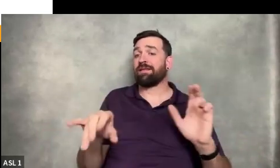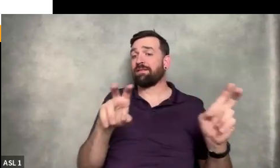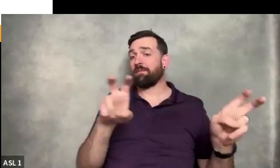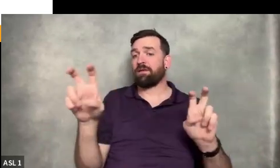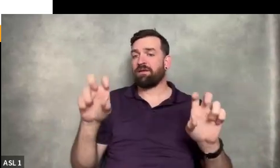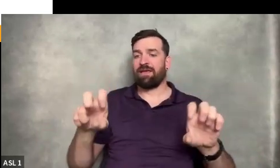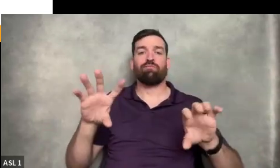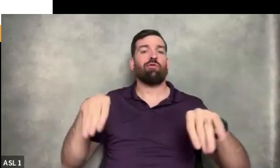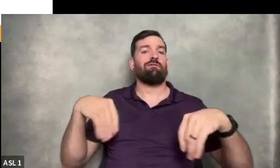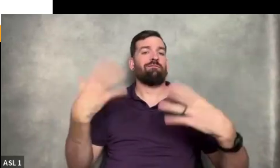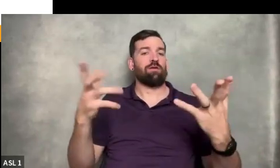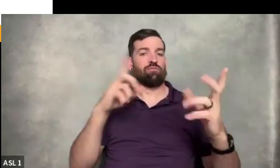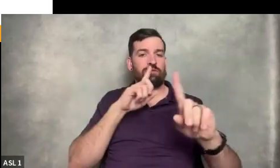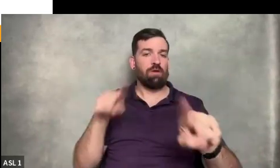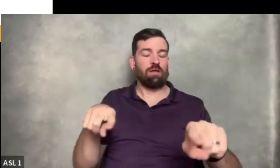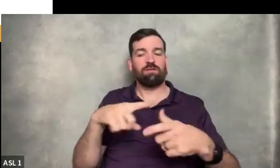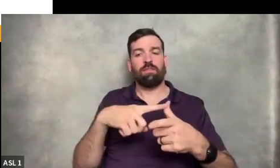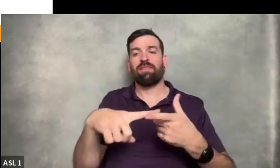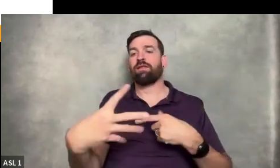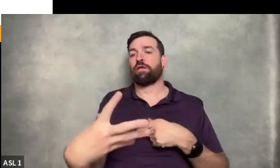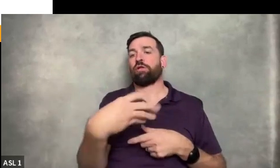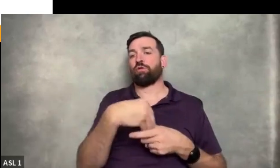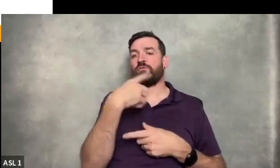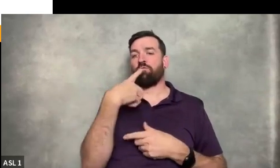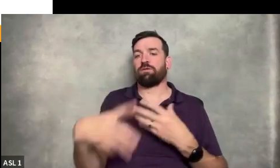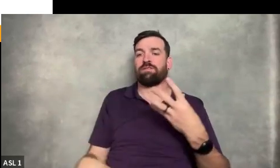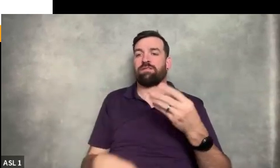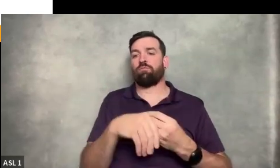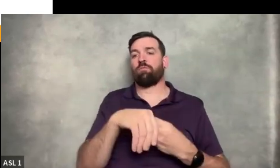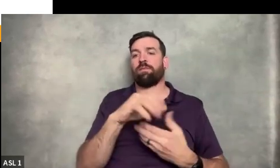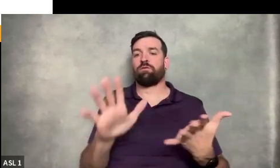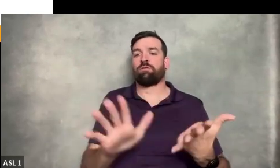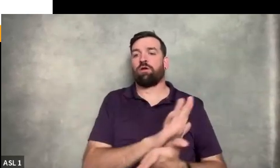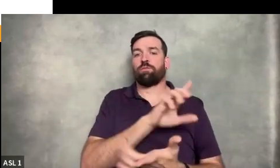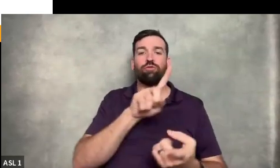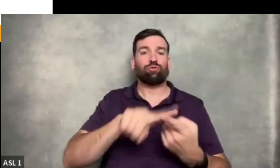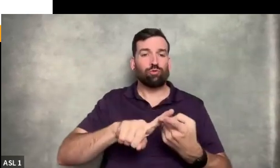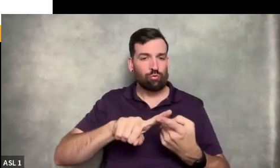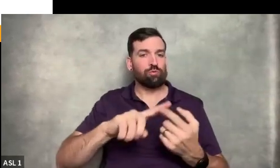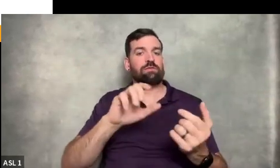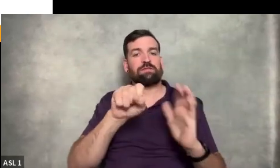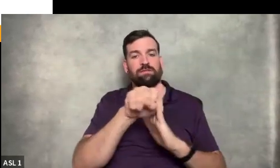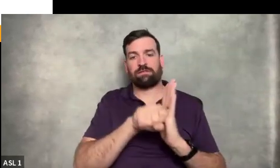response and include the policy as a supplemental document to the state plan. We will continue